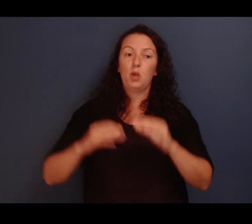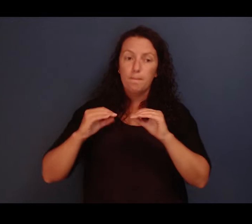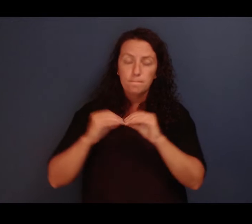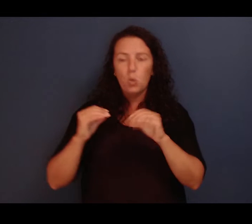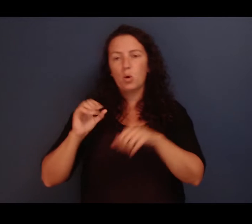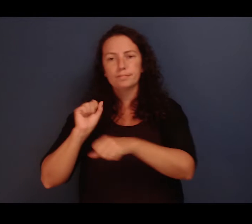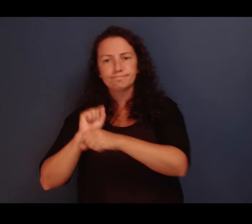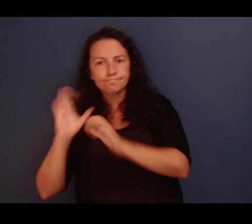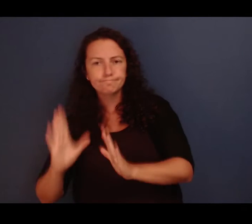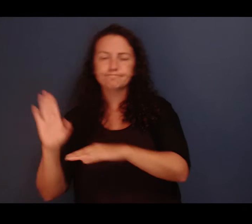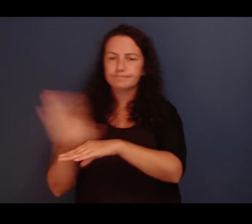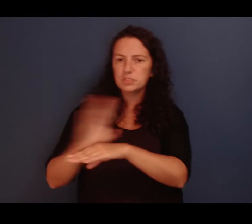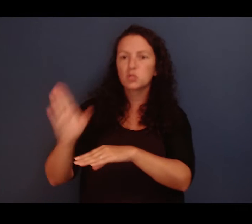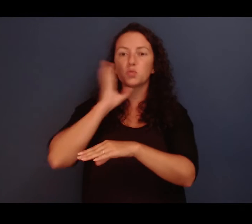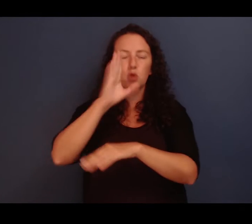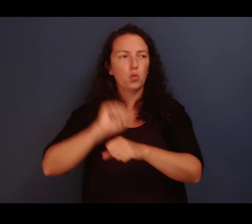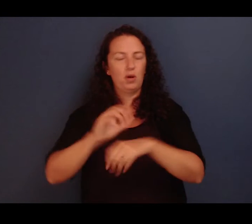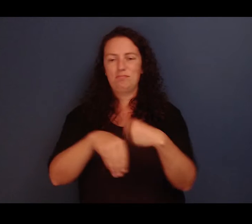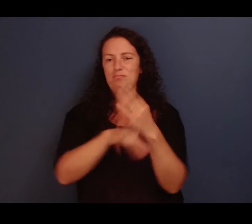will be operating in remote, hybrid, and flexible environments.